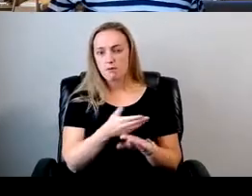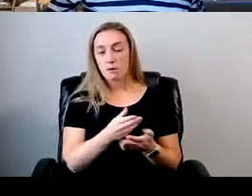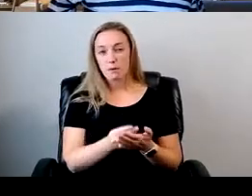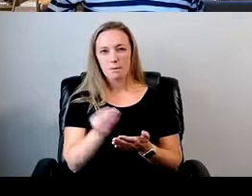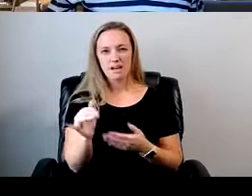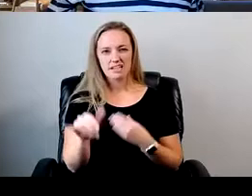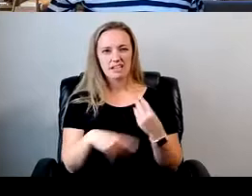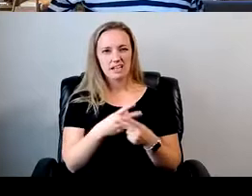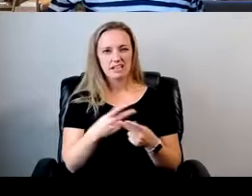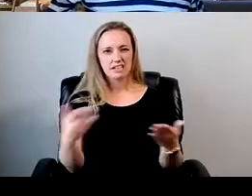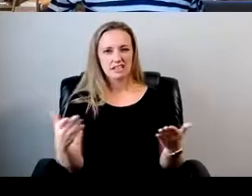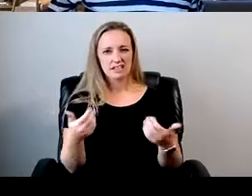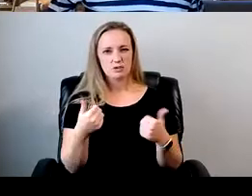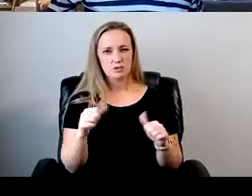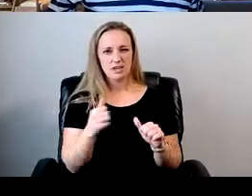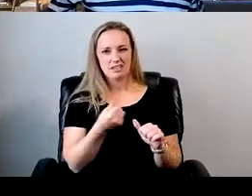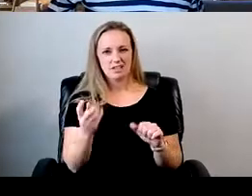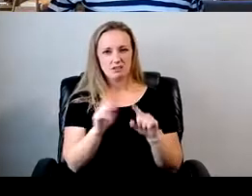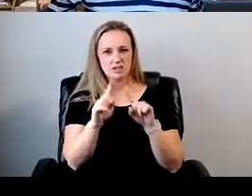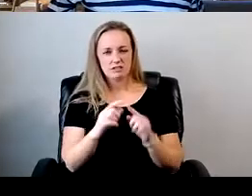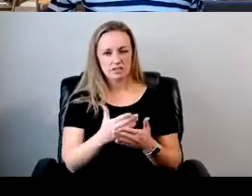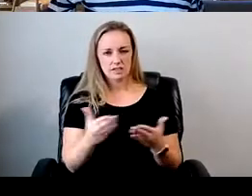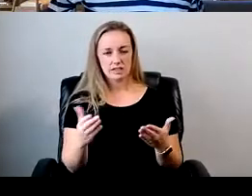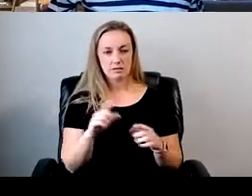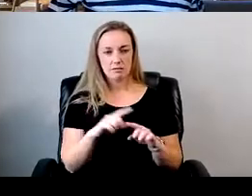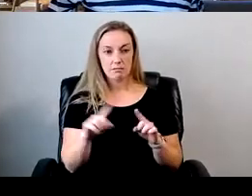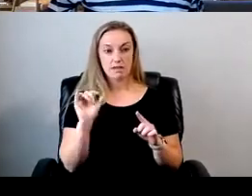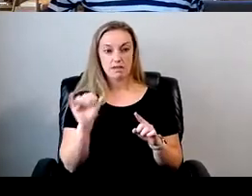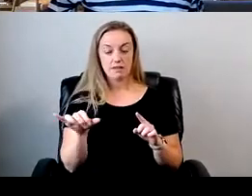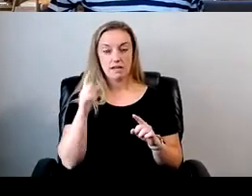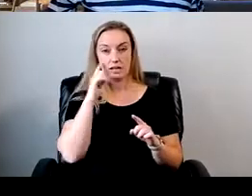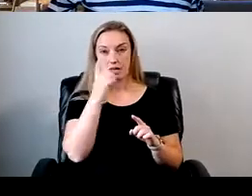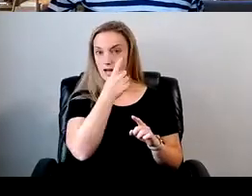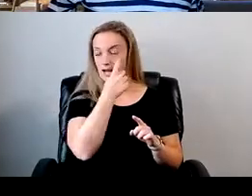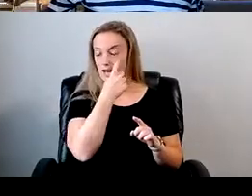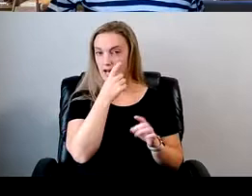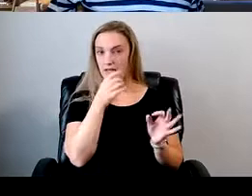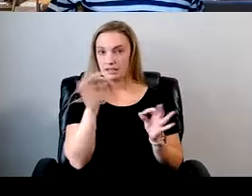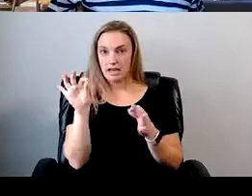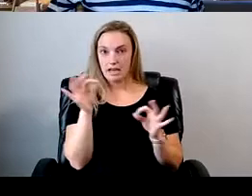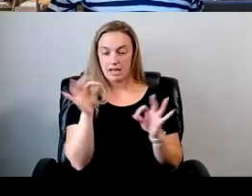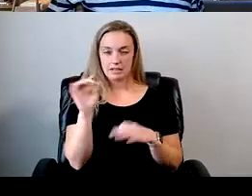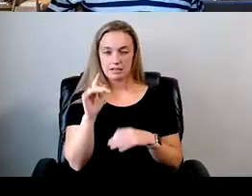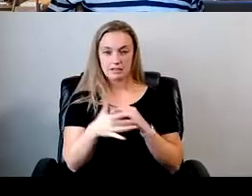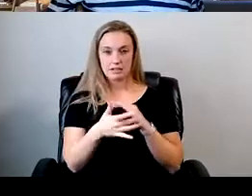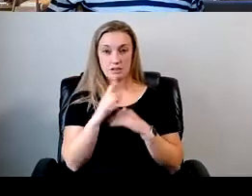they can try several different things. But the idea is technology is there and they have it available there.